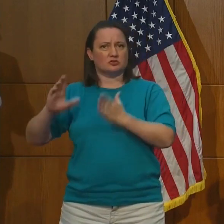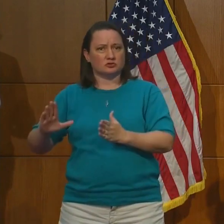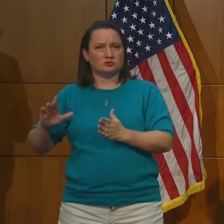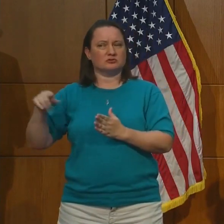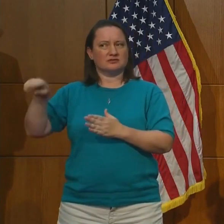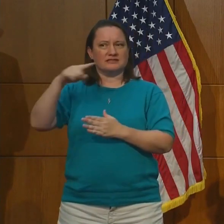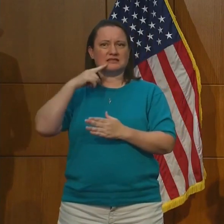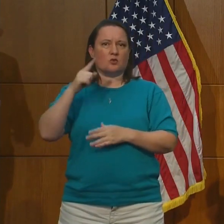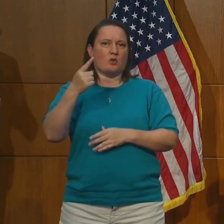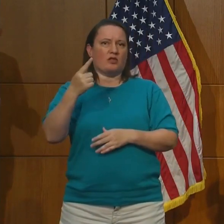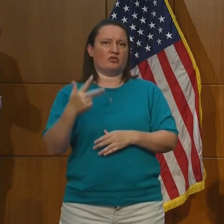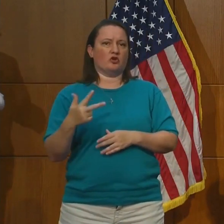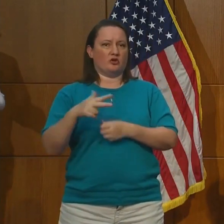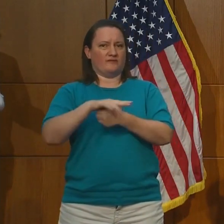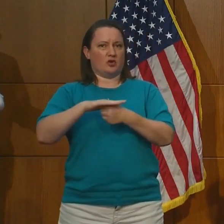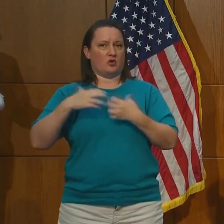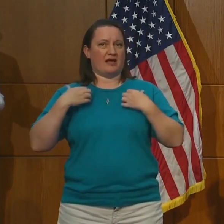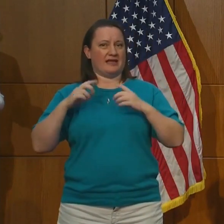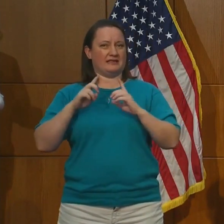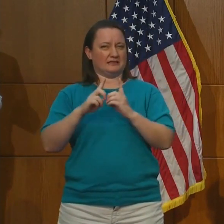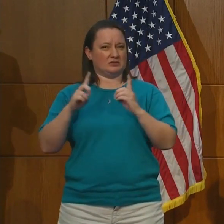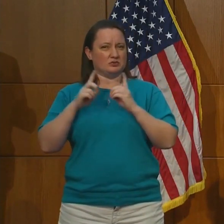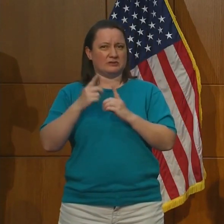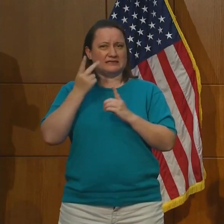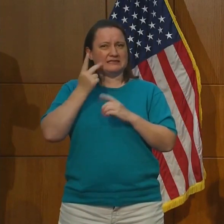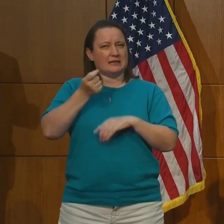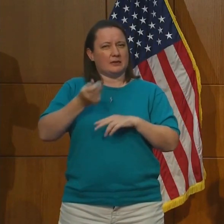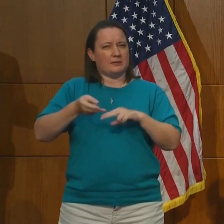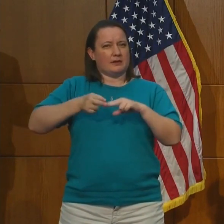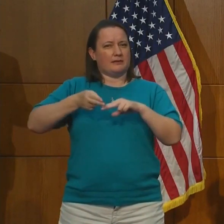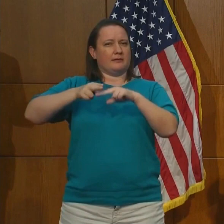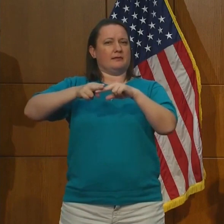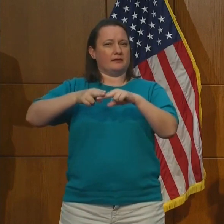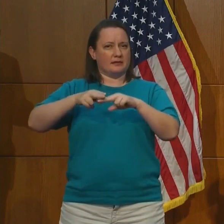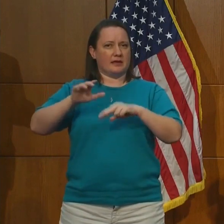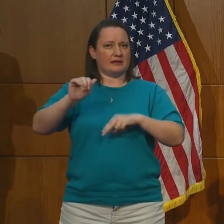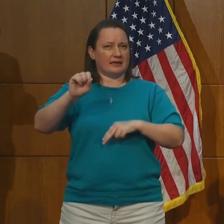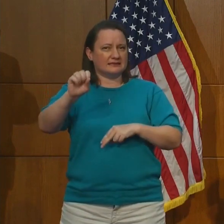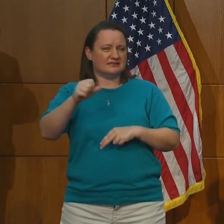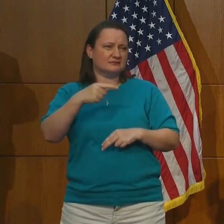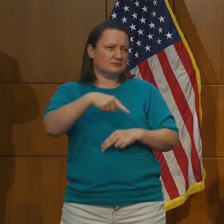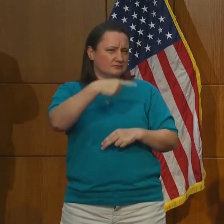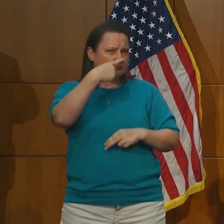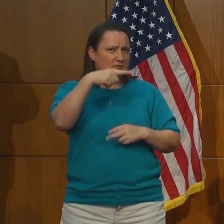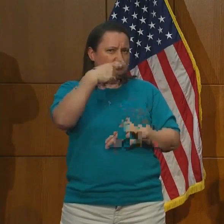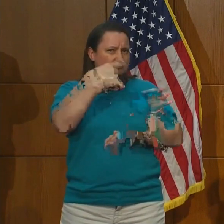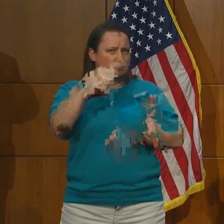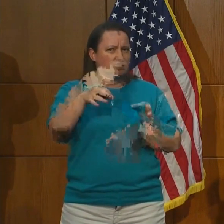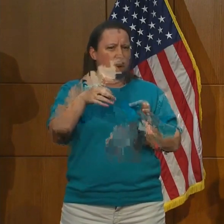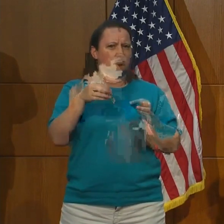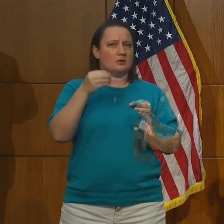TO A STATE OPENING ISLE WITH RESEARCHERS. AND THEN I THINK ABOUT A THIRD OF. WILL HELP DESTROY ARE SET UP CAN CASES SO